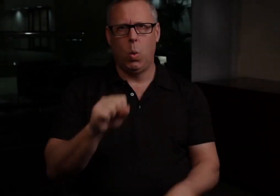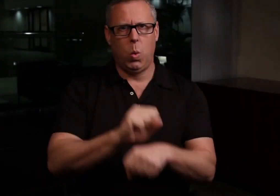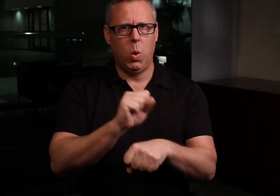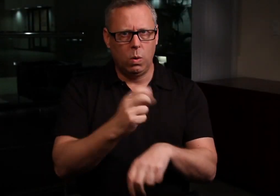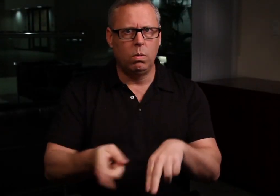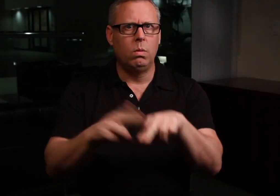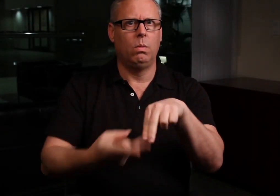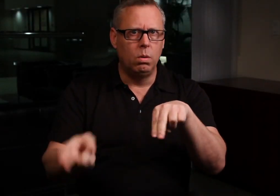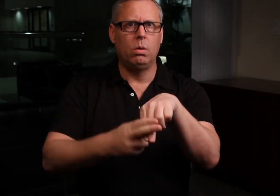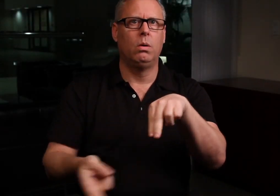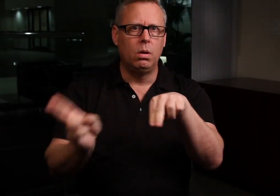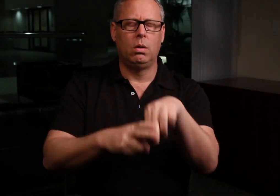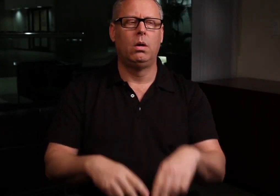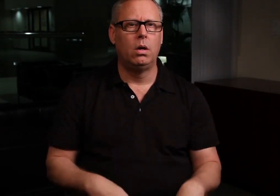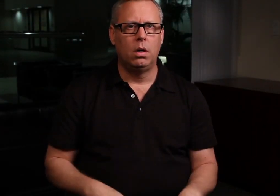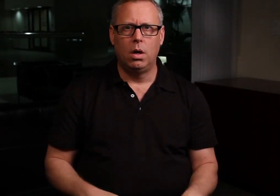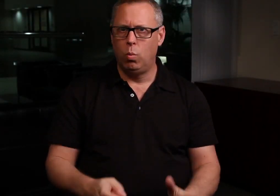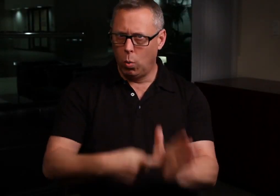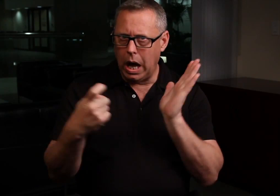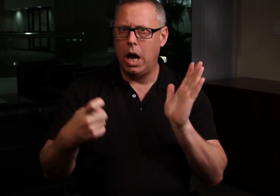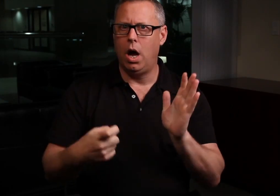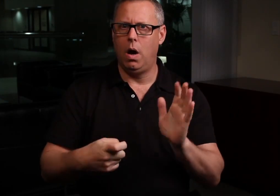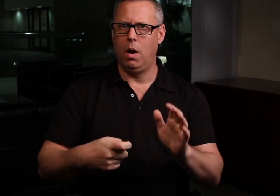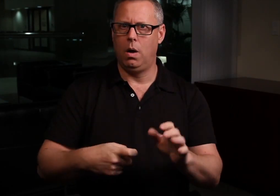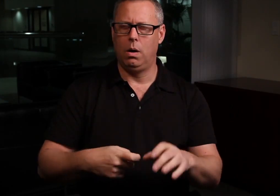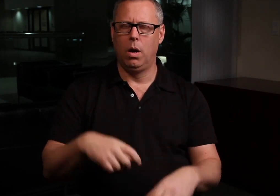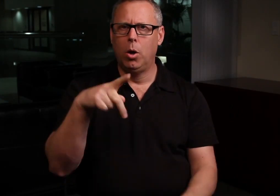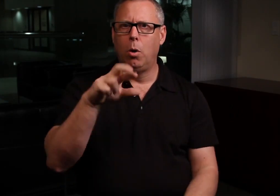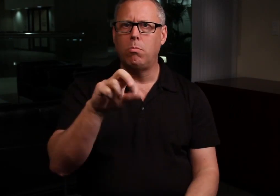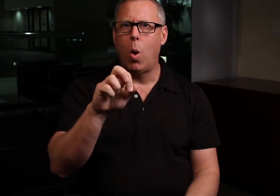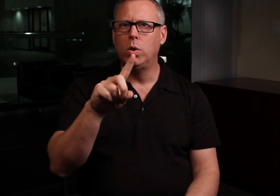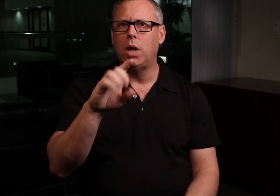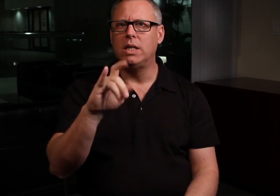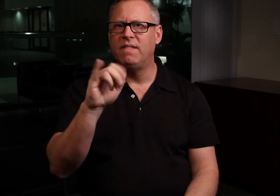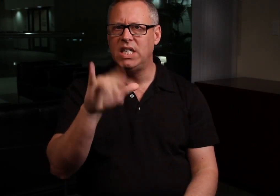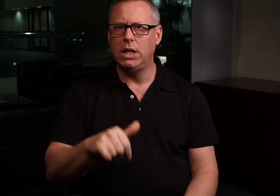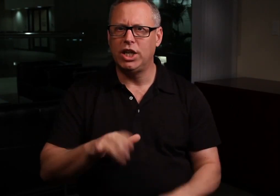Martin: The work requirements have increased. Productivity standards have increased from